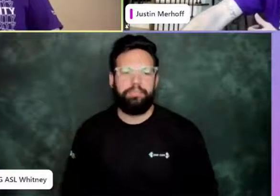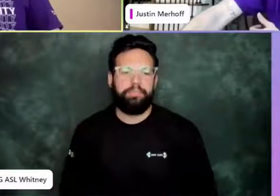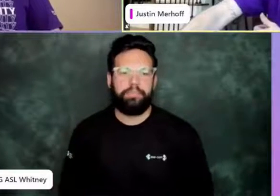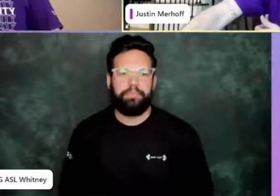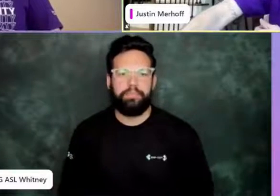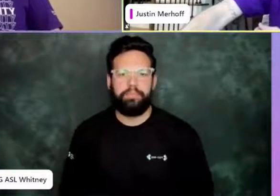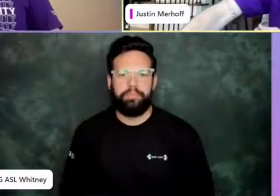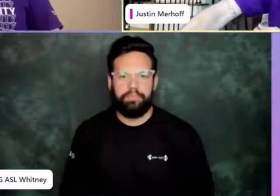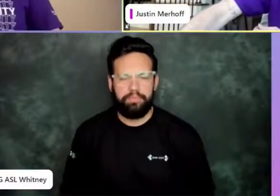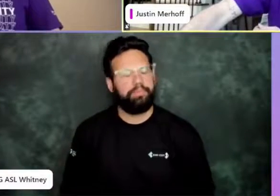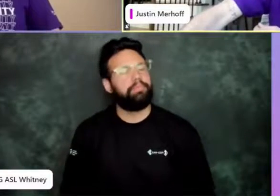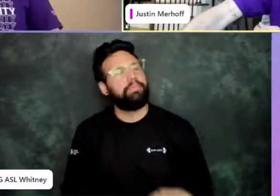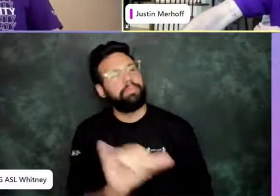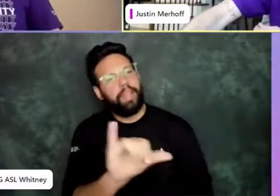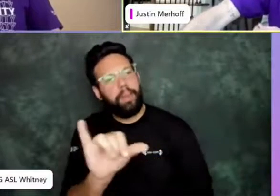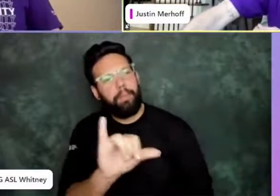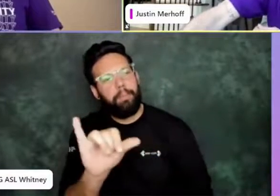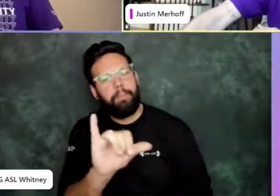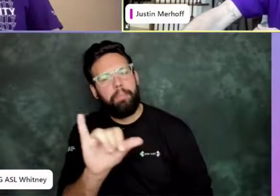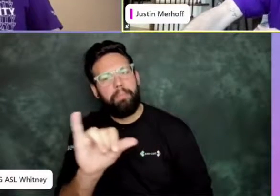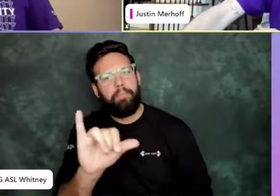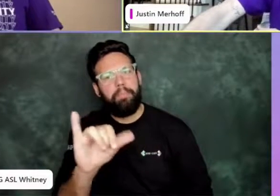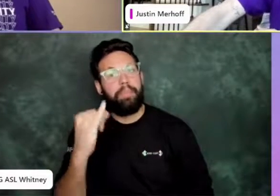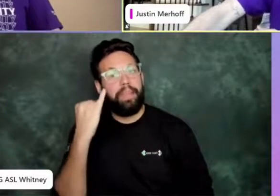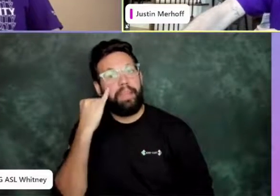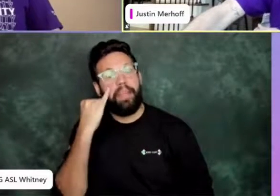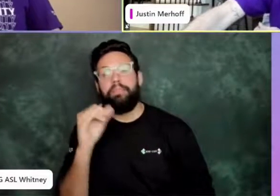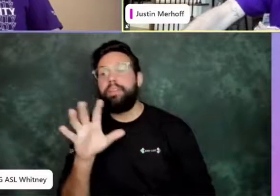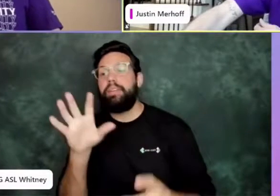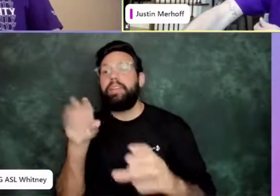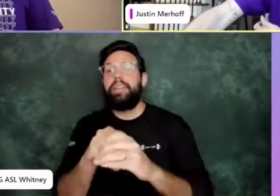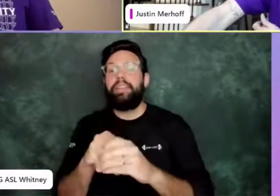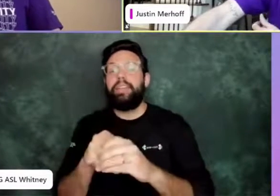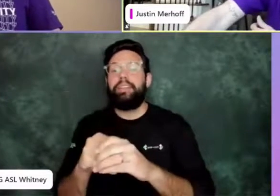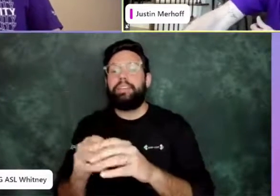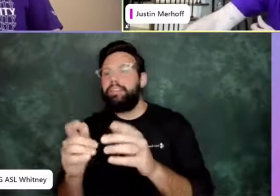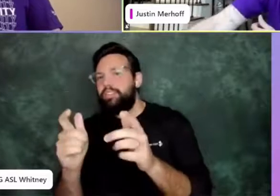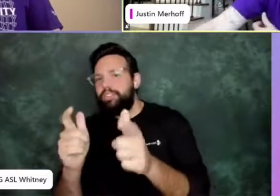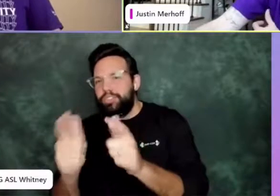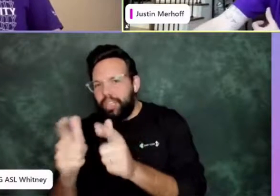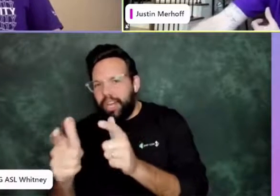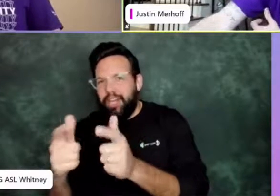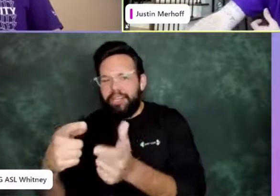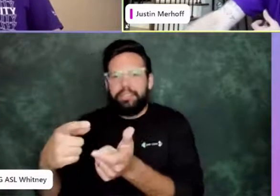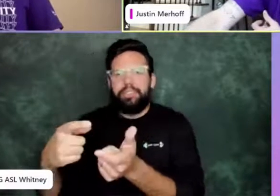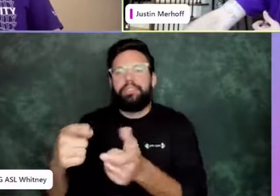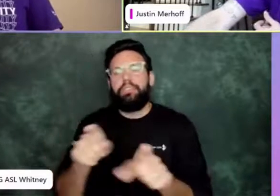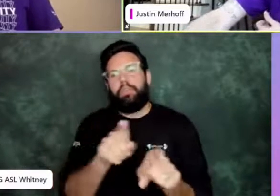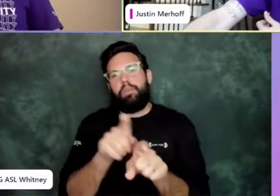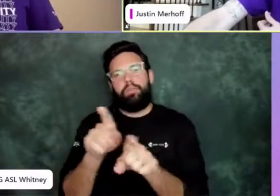And if you're in the chat right now, part of the updates of this live session, there is a link that I provided